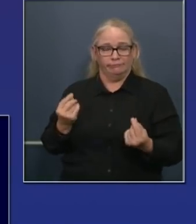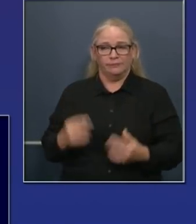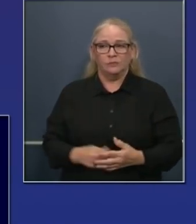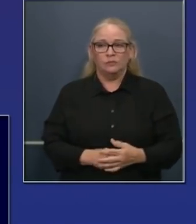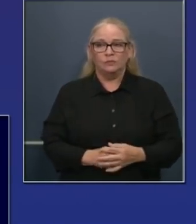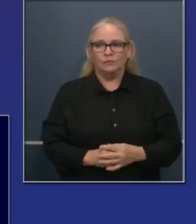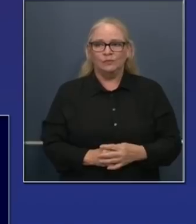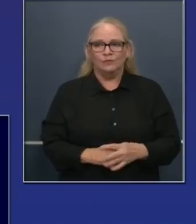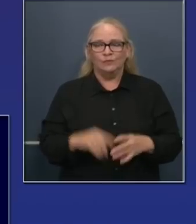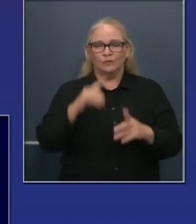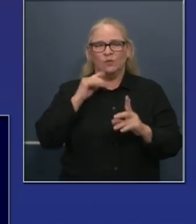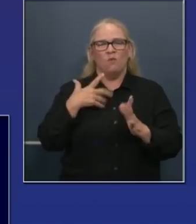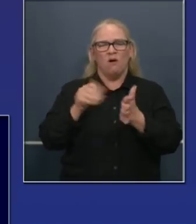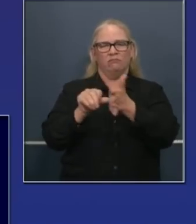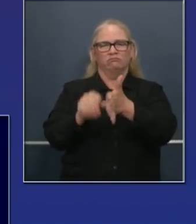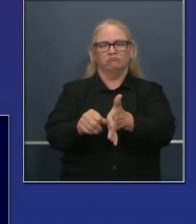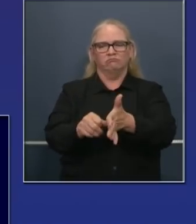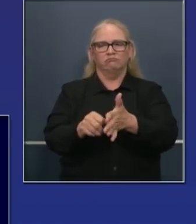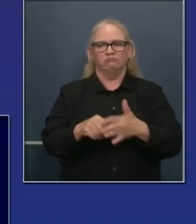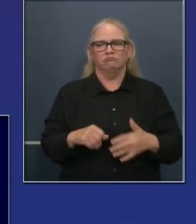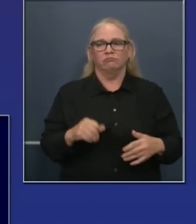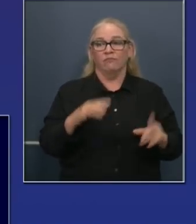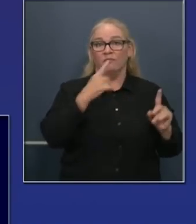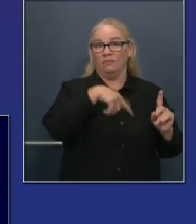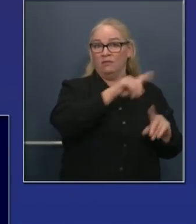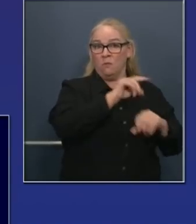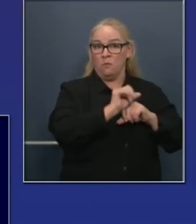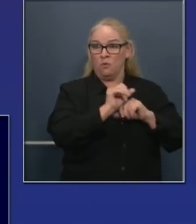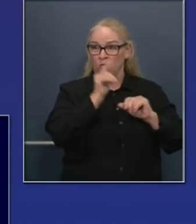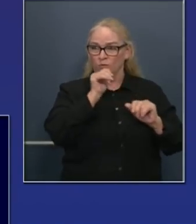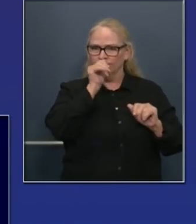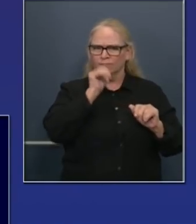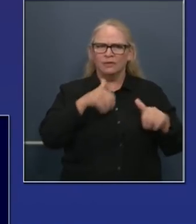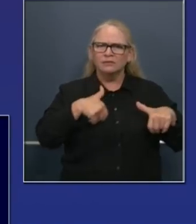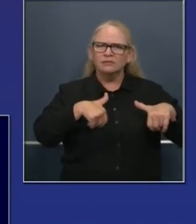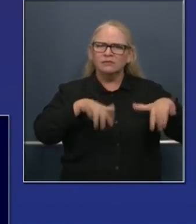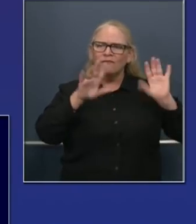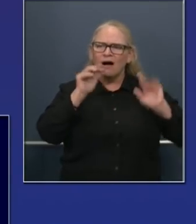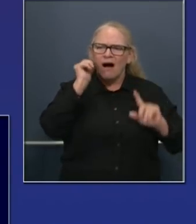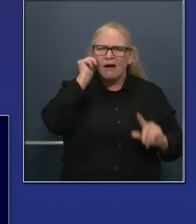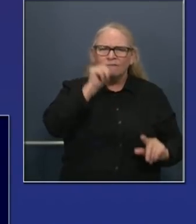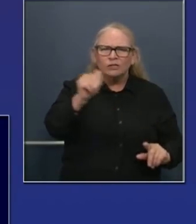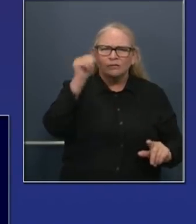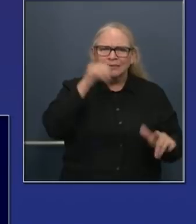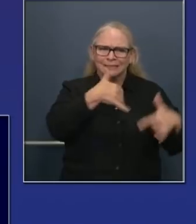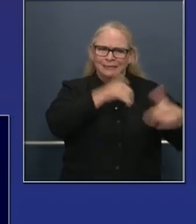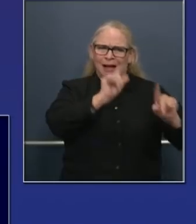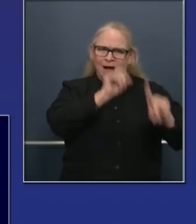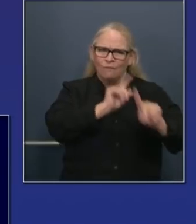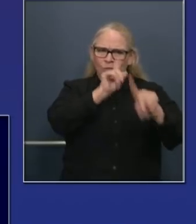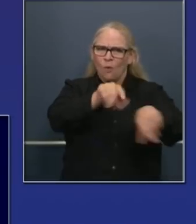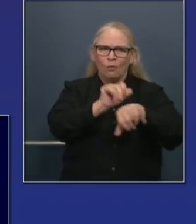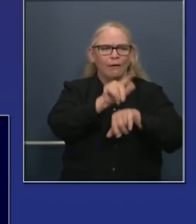THAT'S EVEN WITH THE STAY AT HOME ORDER. WHAT WASN'T IDENTIFIED AS I THINK ACUTELY AS NEEDS TO BE